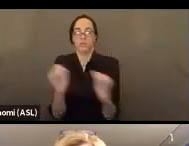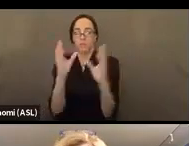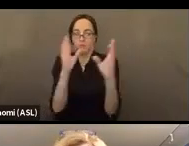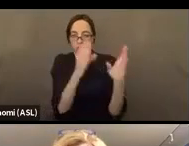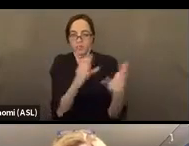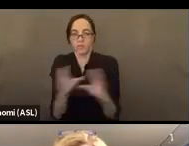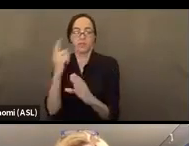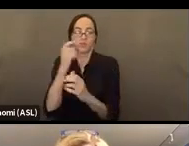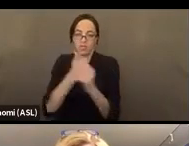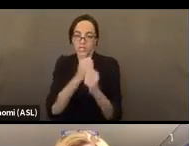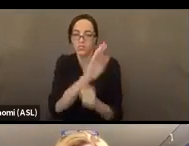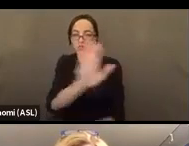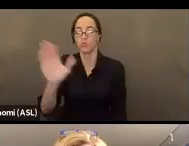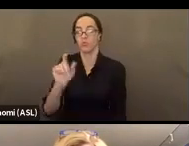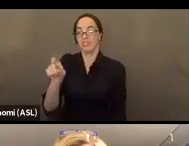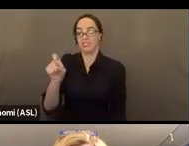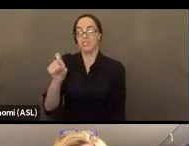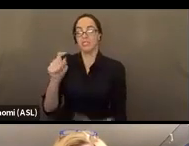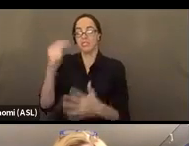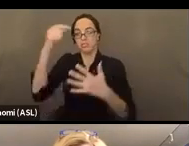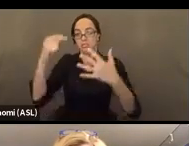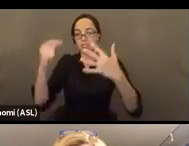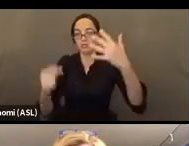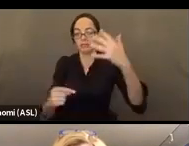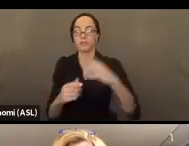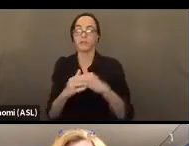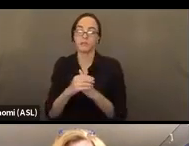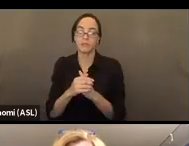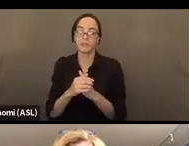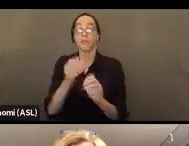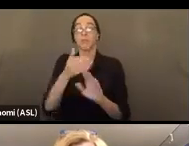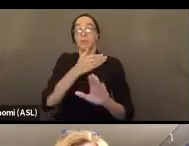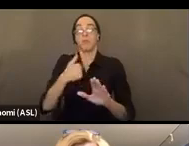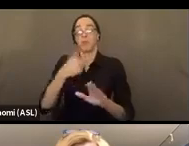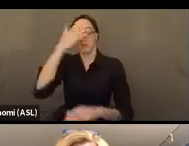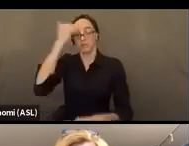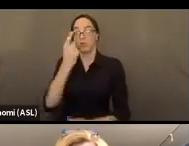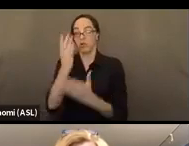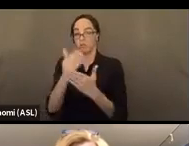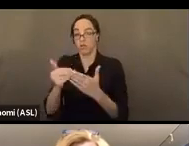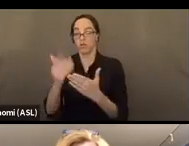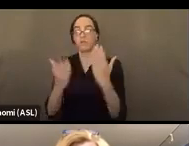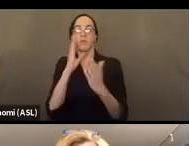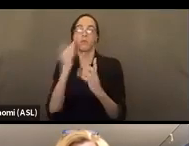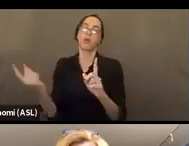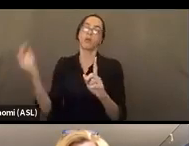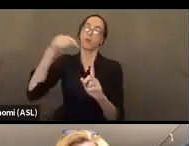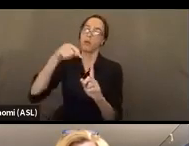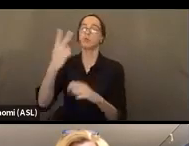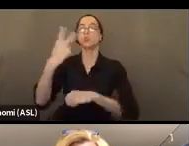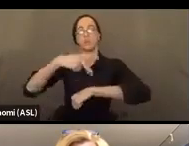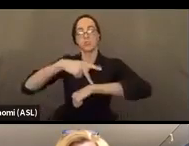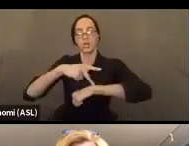so before i forget this one piece and i may come back to it a couple of times is the call to action